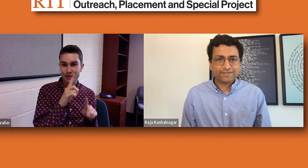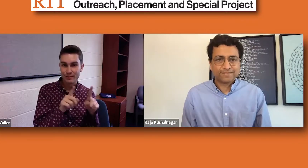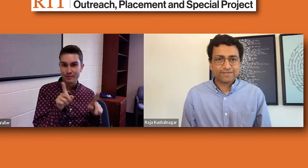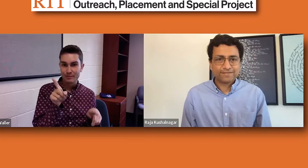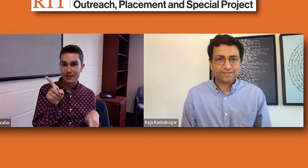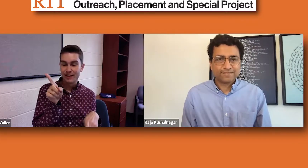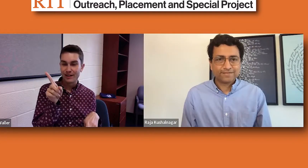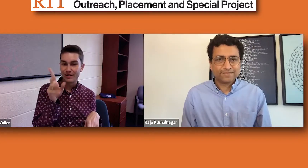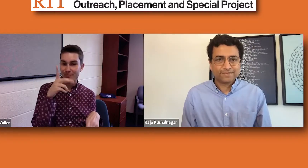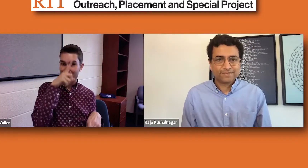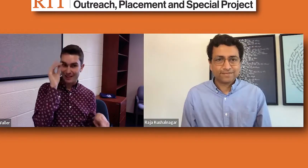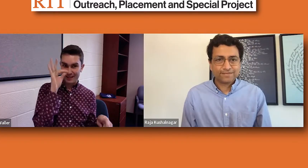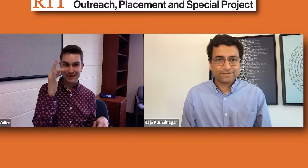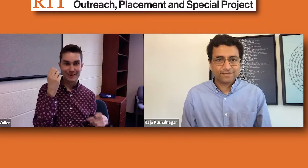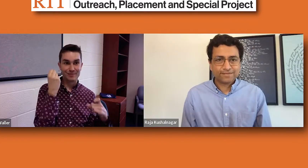And so I think that was really interesting as well.